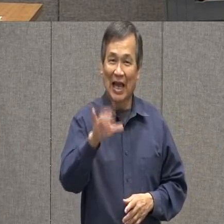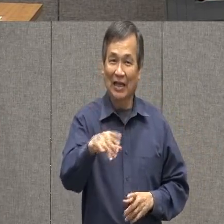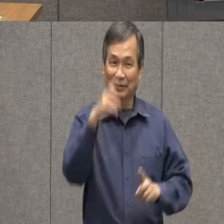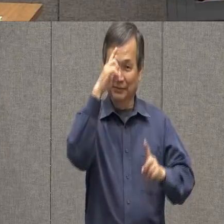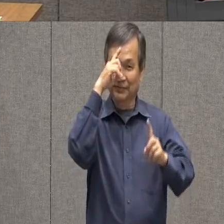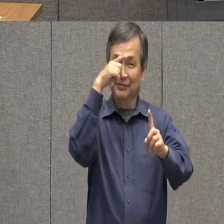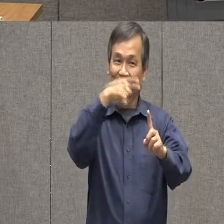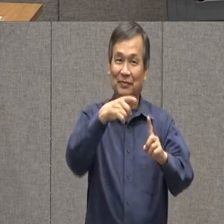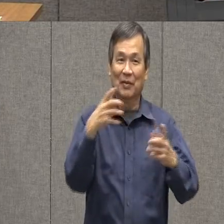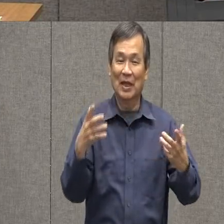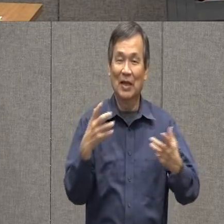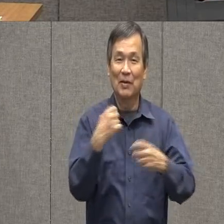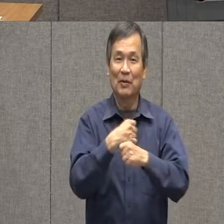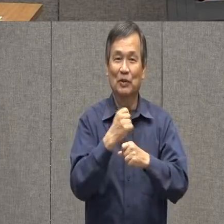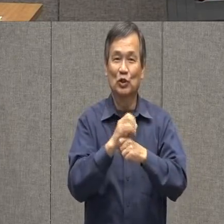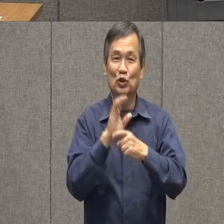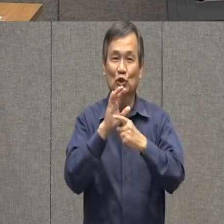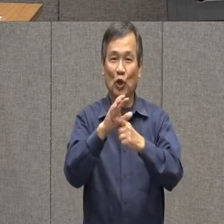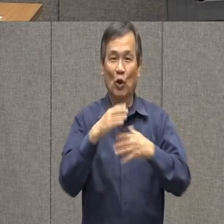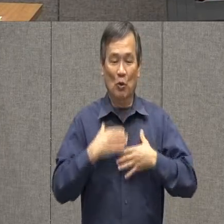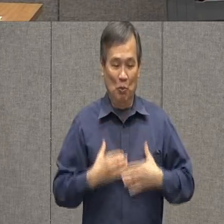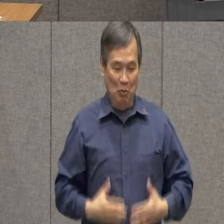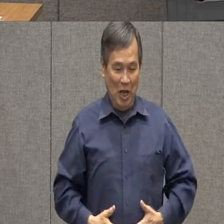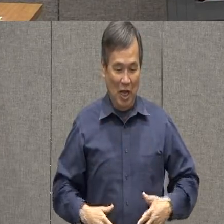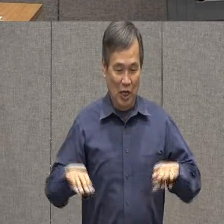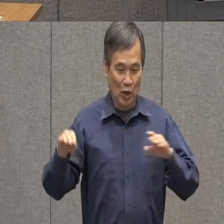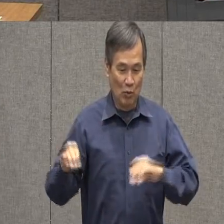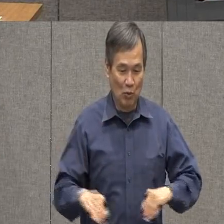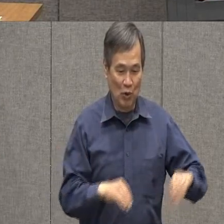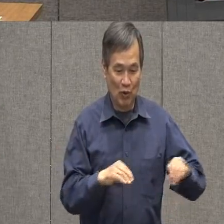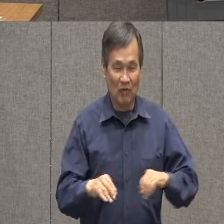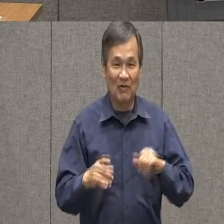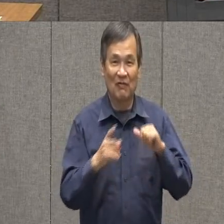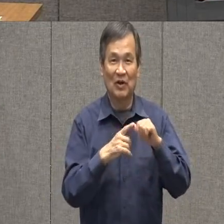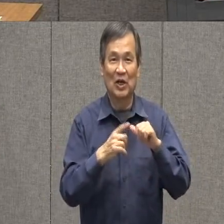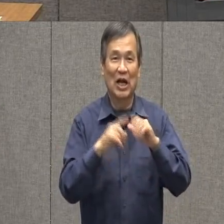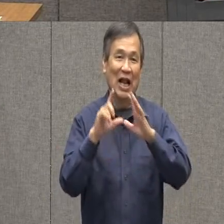is you wanna get that movement in first to build a whole full body.